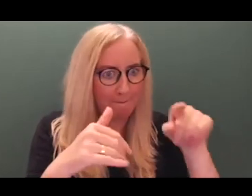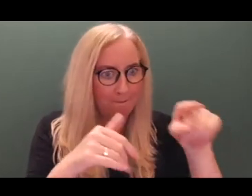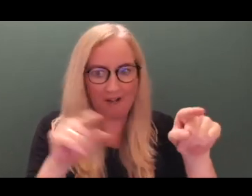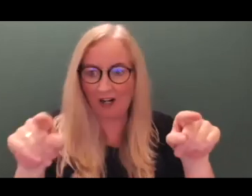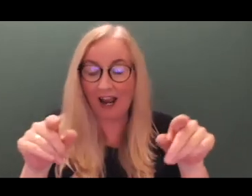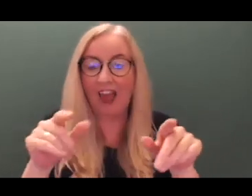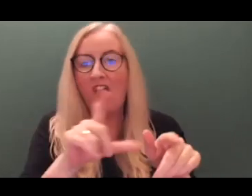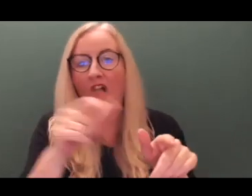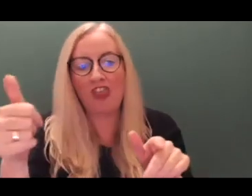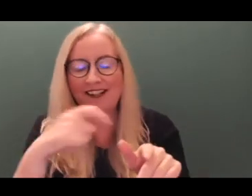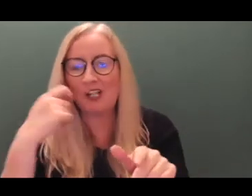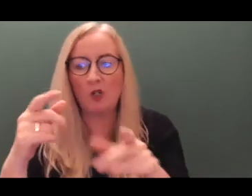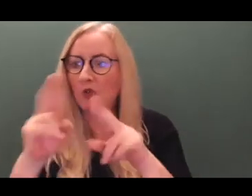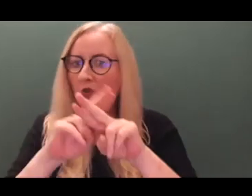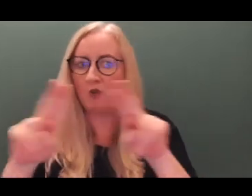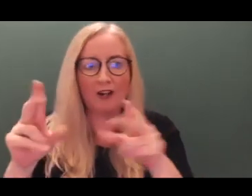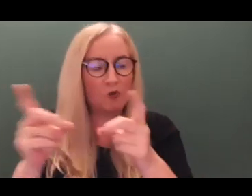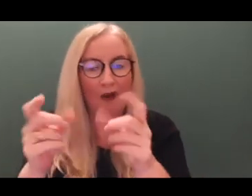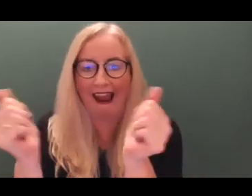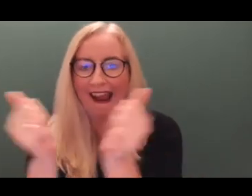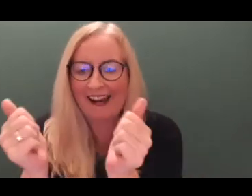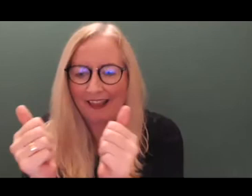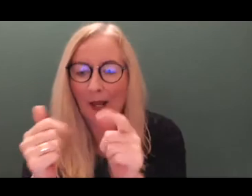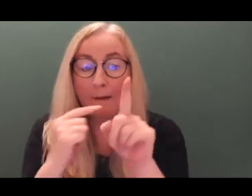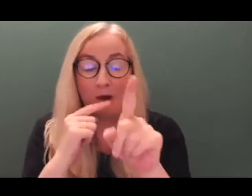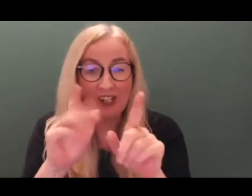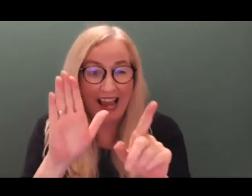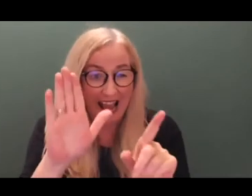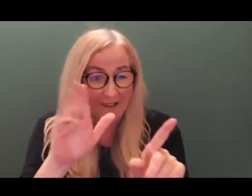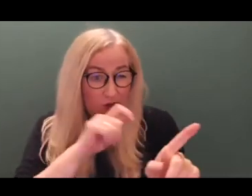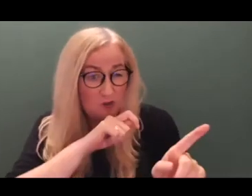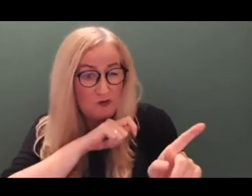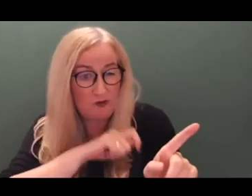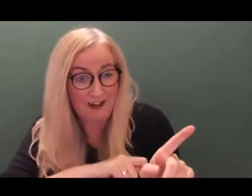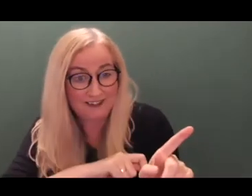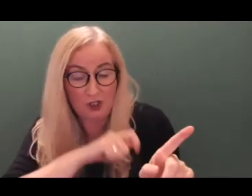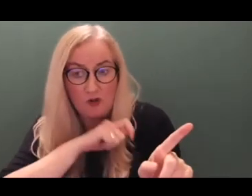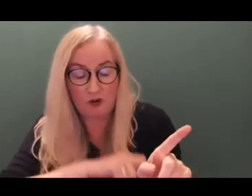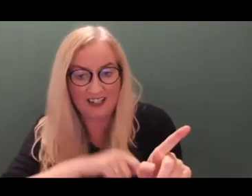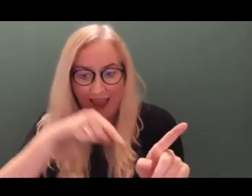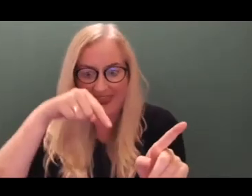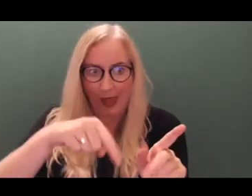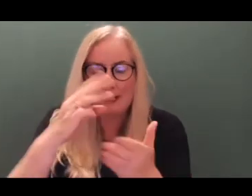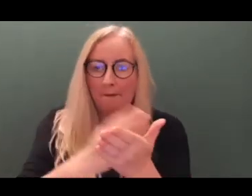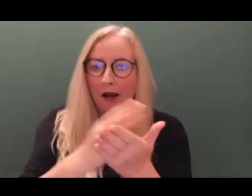in some instances. Even to trust that is going to be a huge cultural shift in certain services.